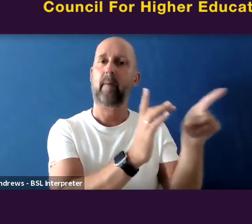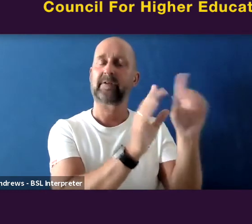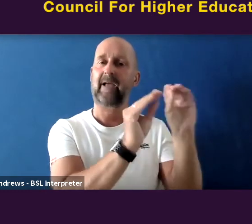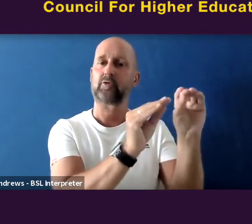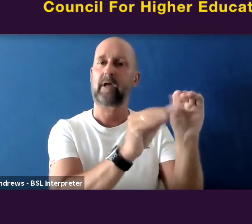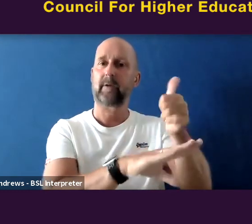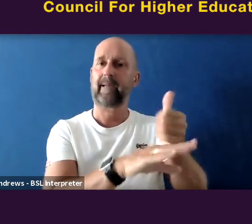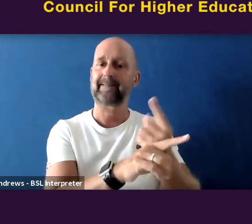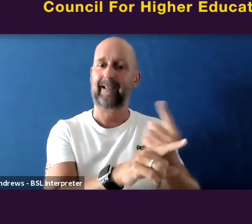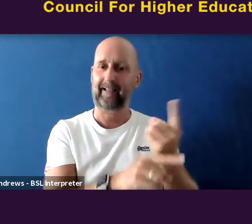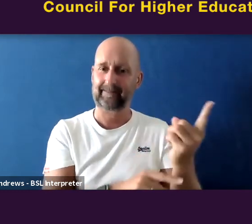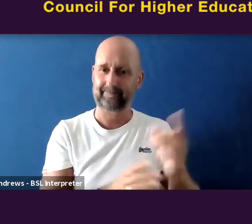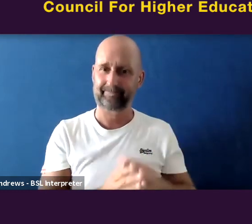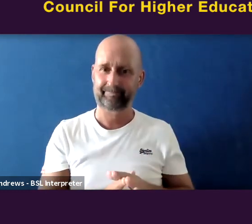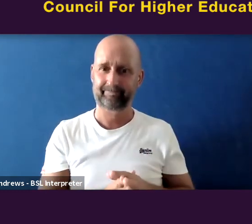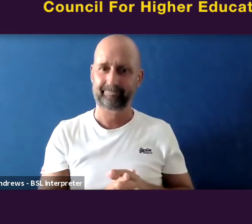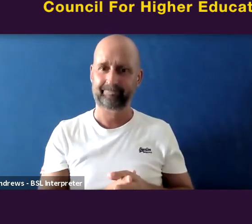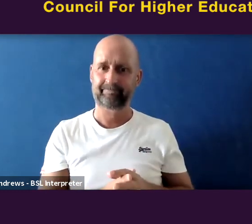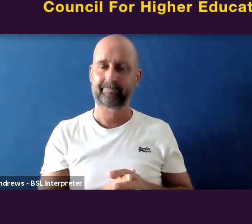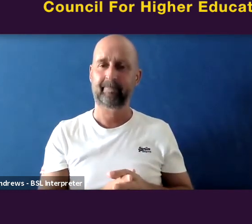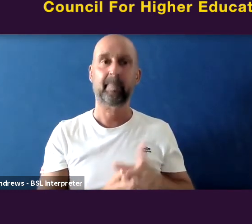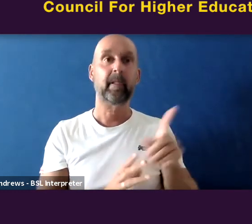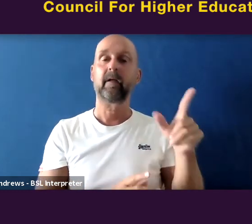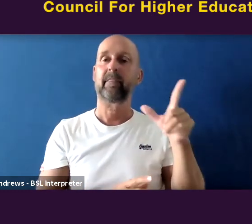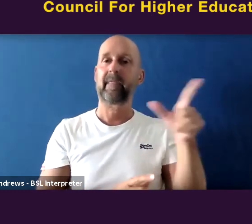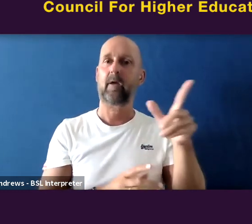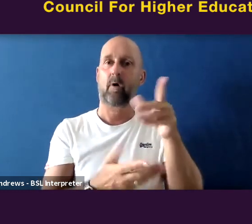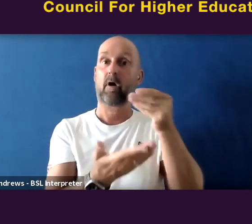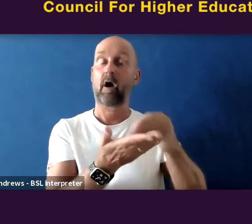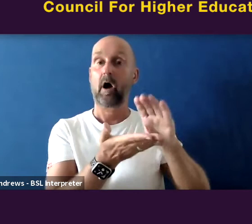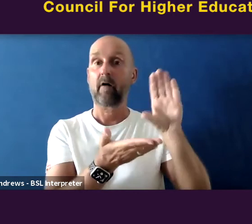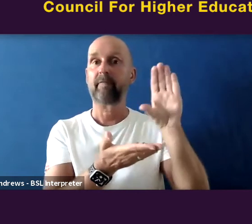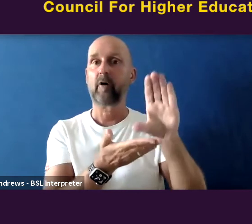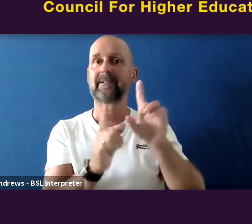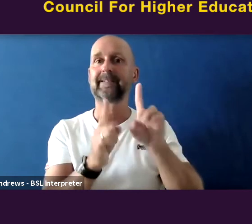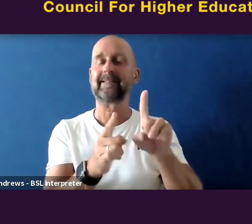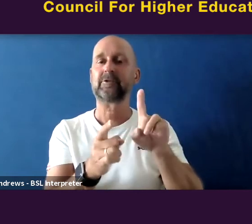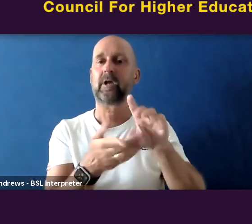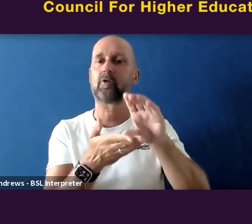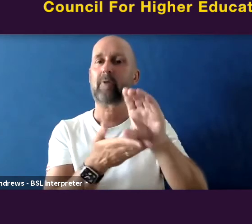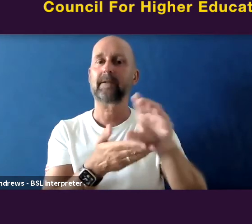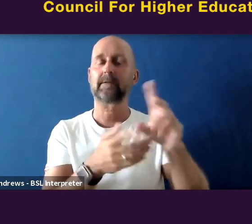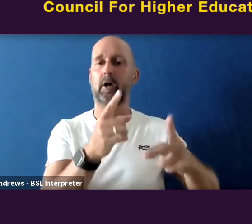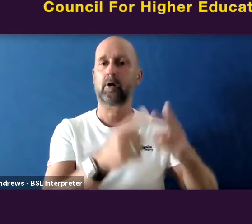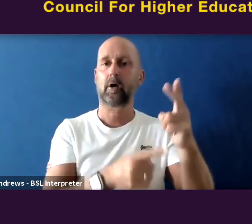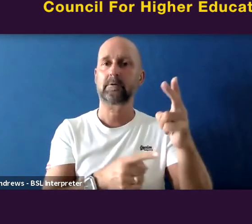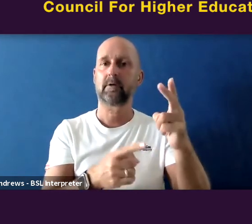who are looking to cut the recurrent funding teaching grant subsidy for high-cost subjects